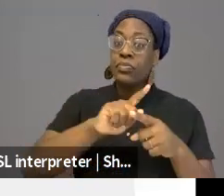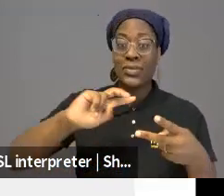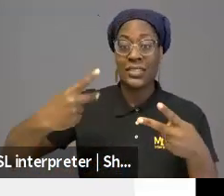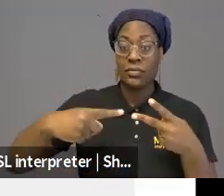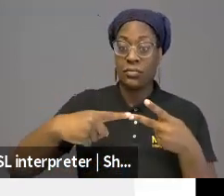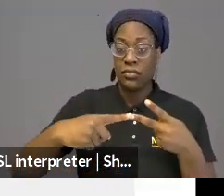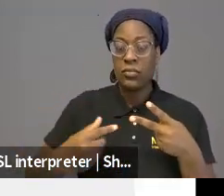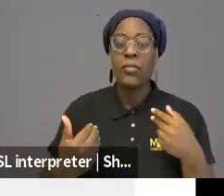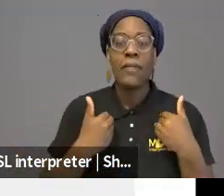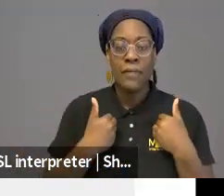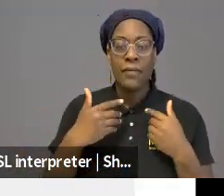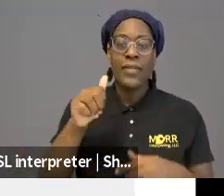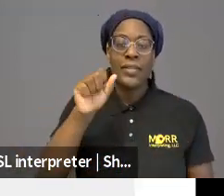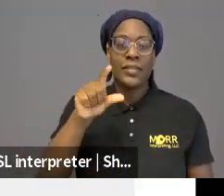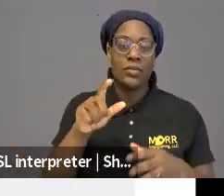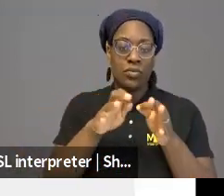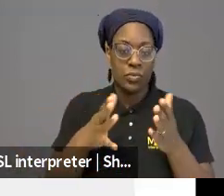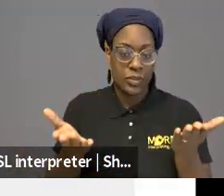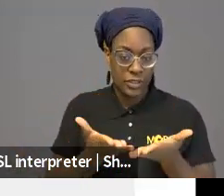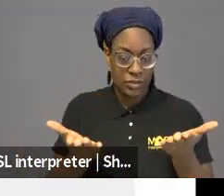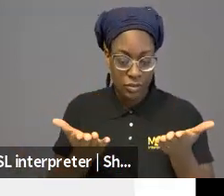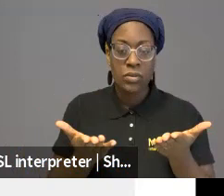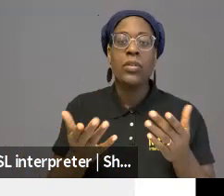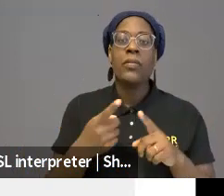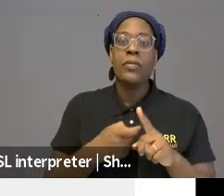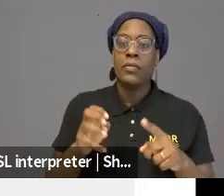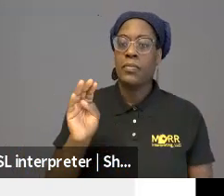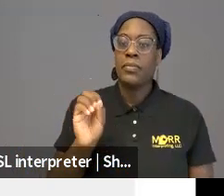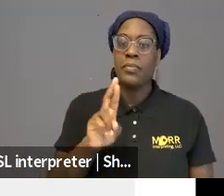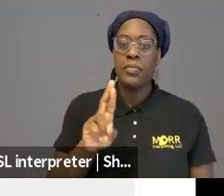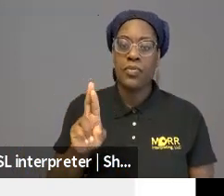Interpreting LLC. The interpreters will be spotlighted during the talk, but if you cannot see